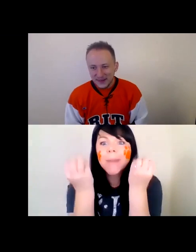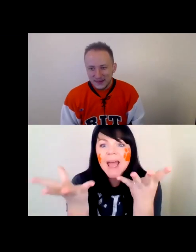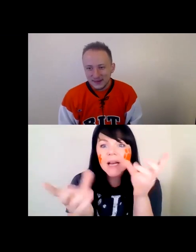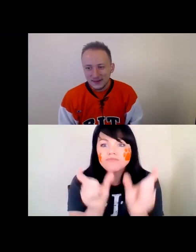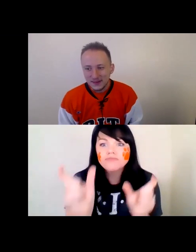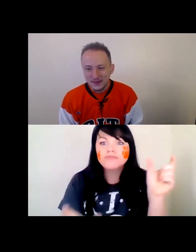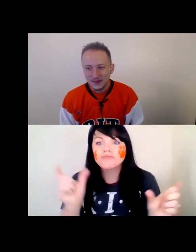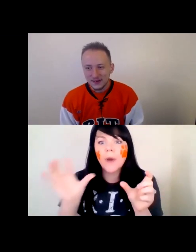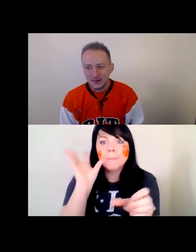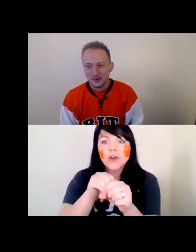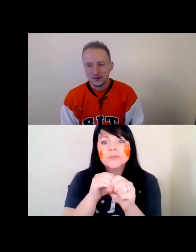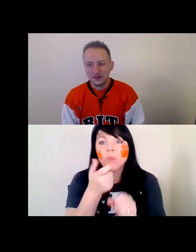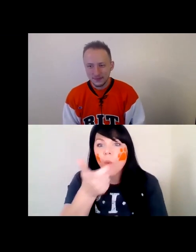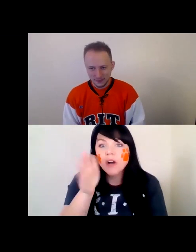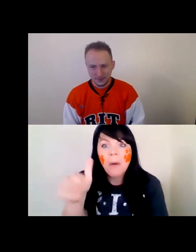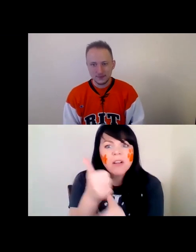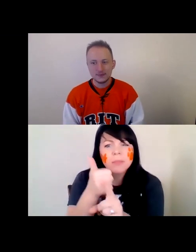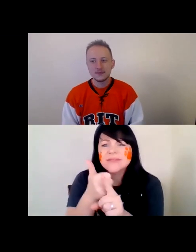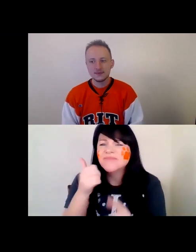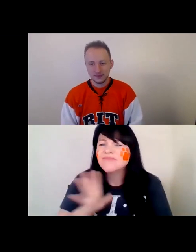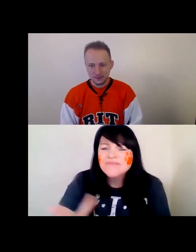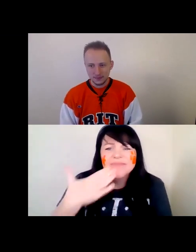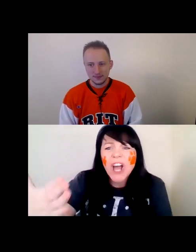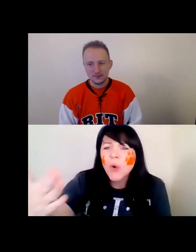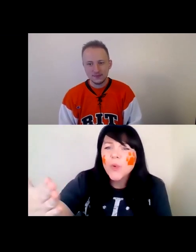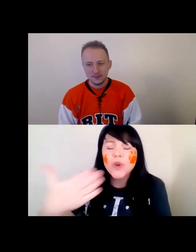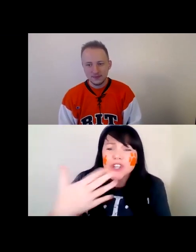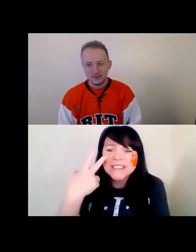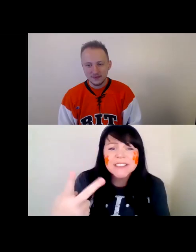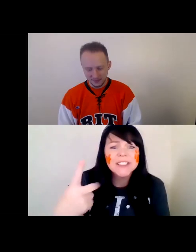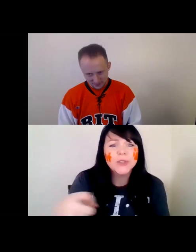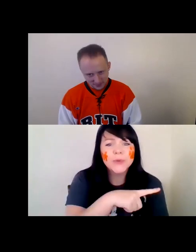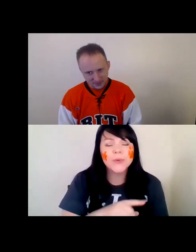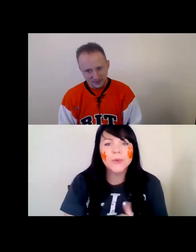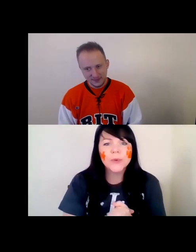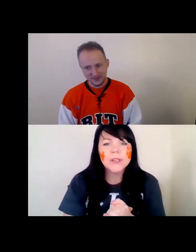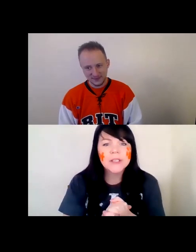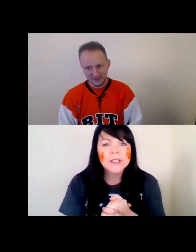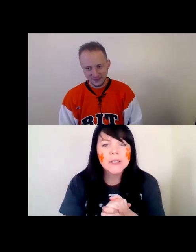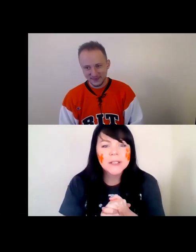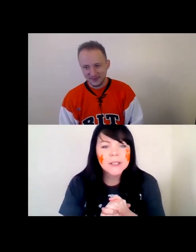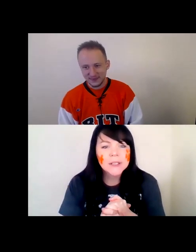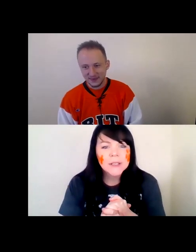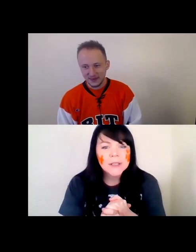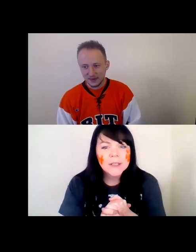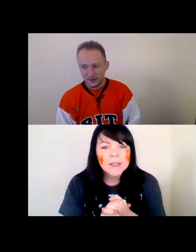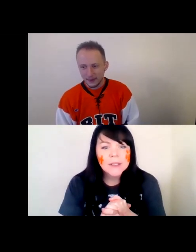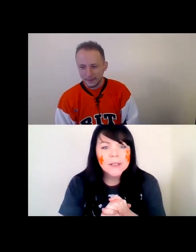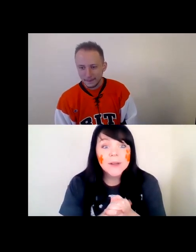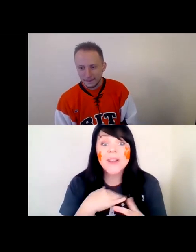Michelle: We have many participants watching on their own, and that is great. It is good to see all of you.